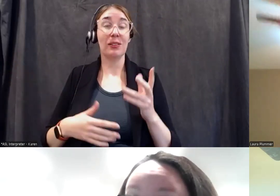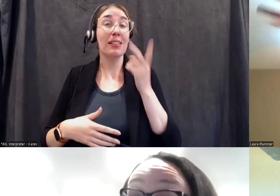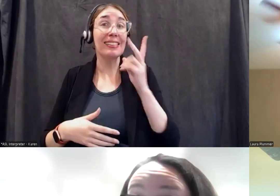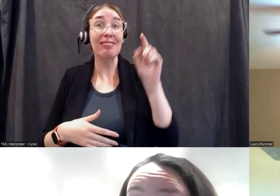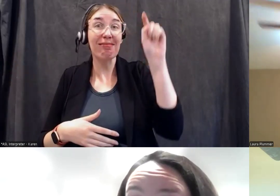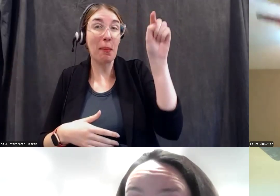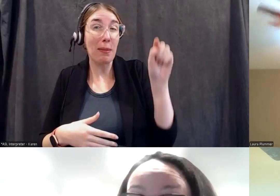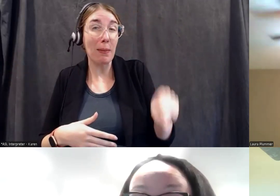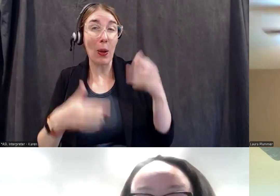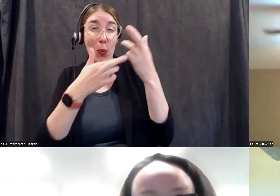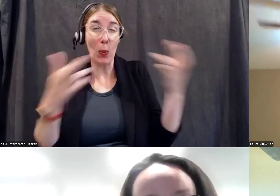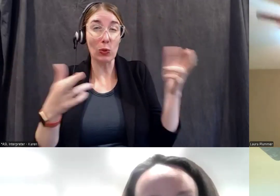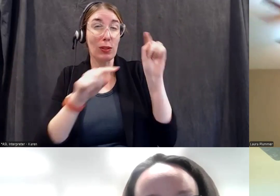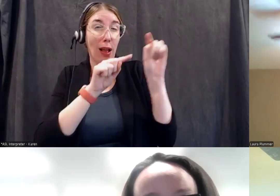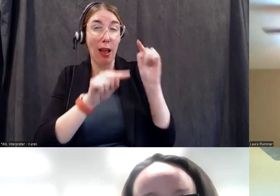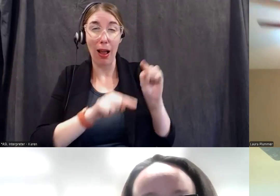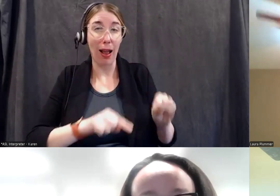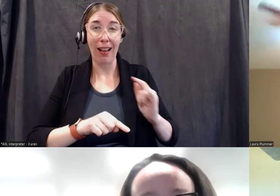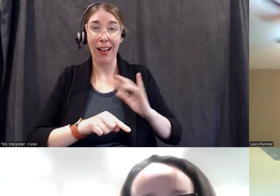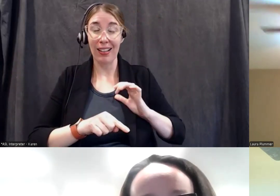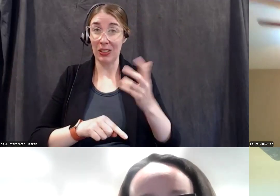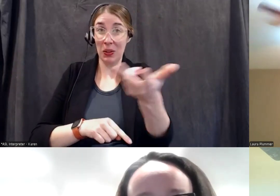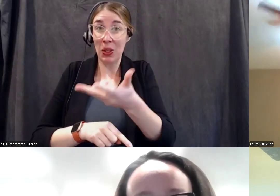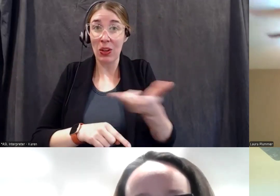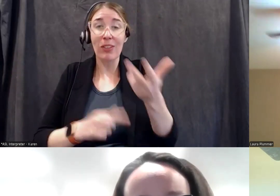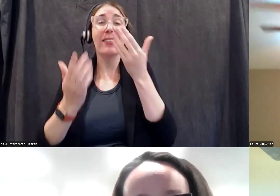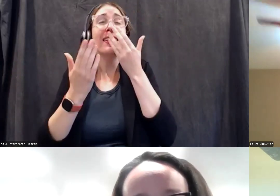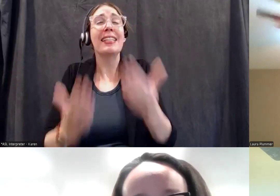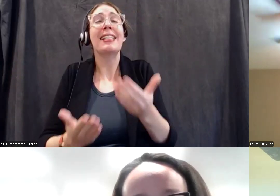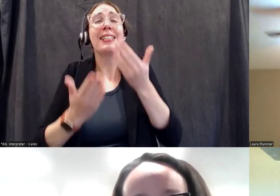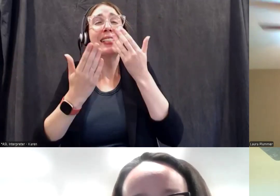So I cannot thank the three of you enough for sharing on what your states are doing, what your